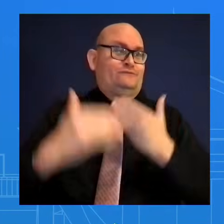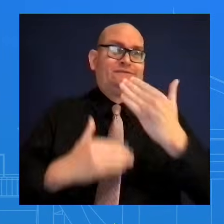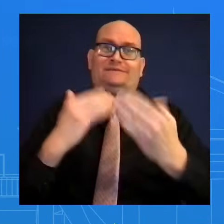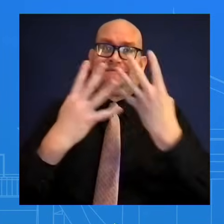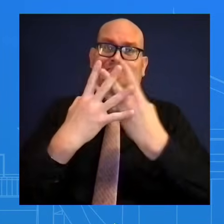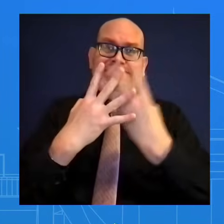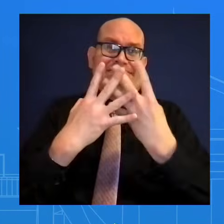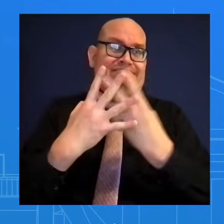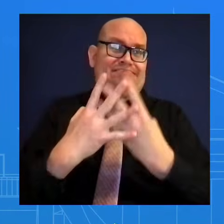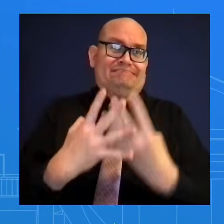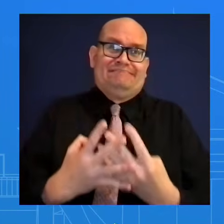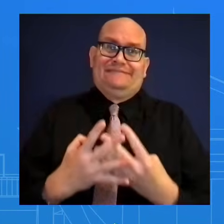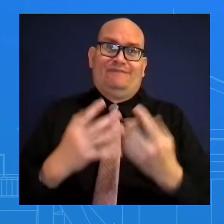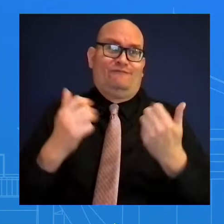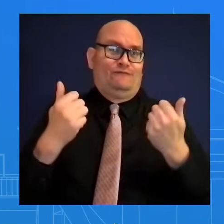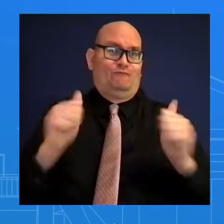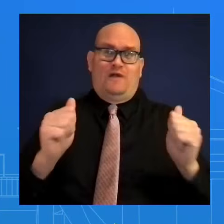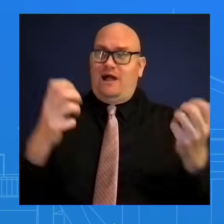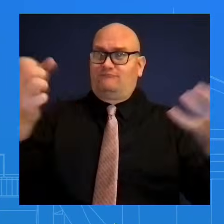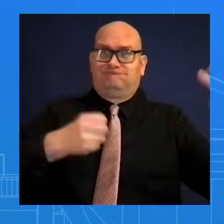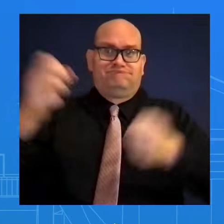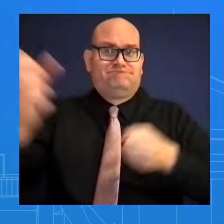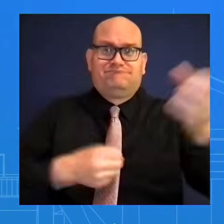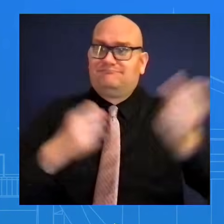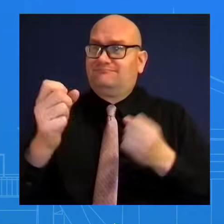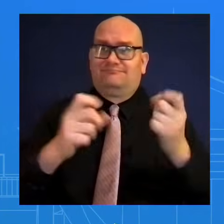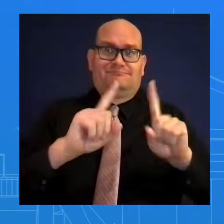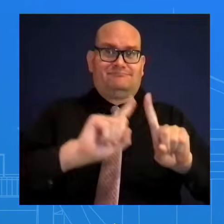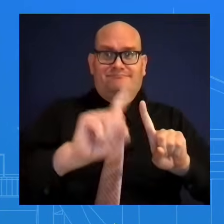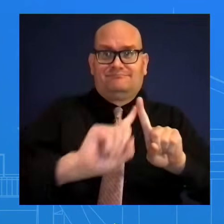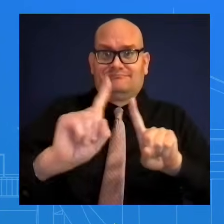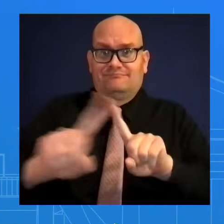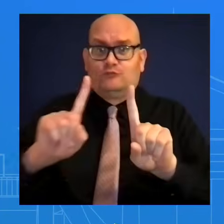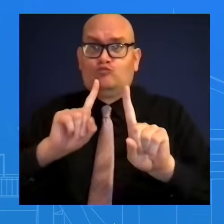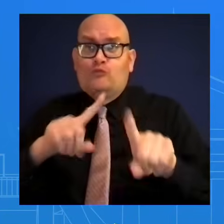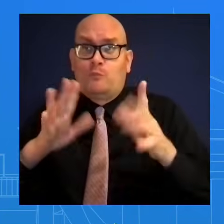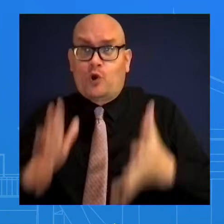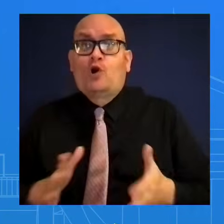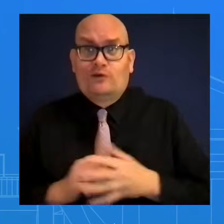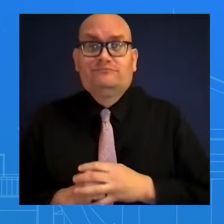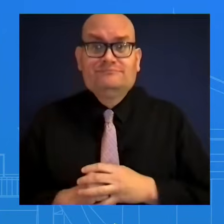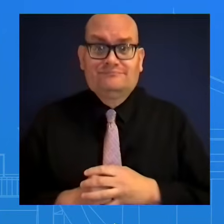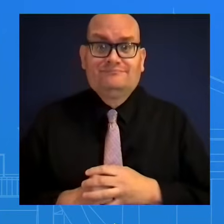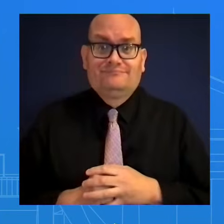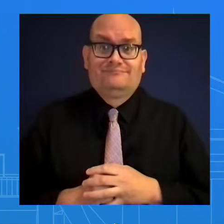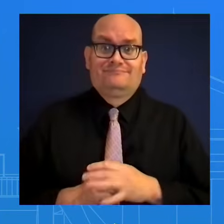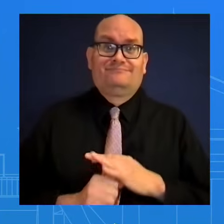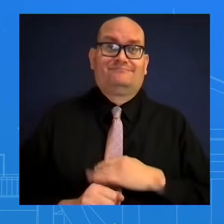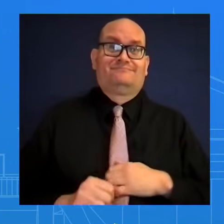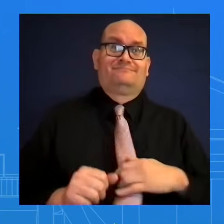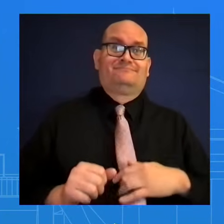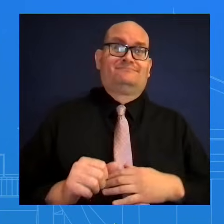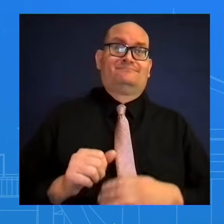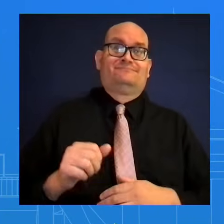a question multiple times. And so, you can speak to that for yourself as well as the opportunities that you've had to be in these events.